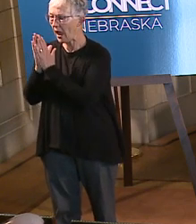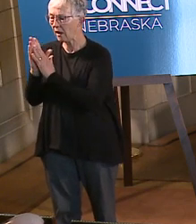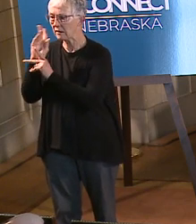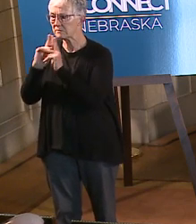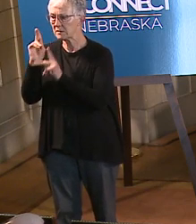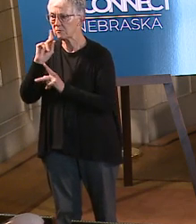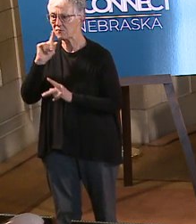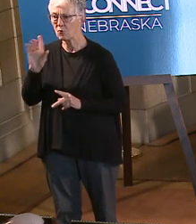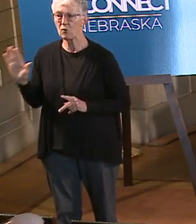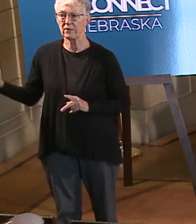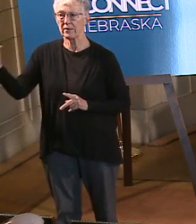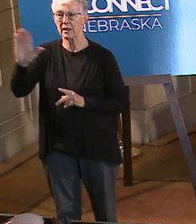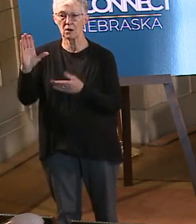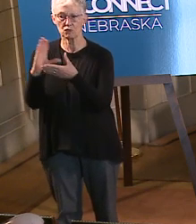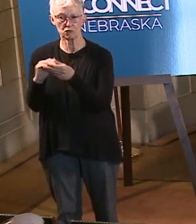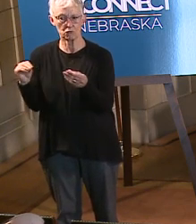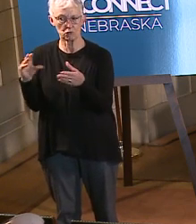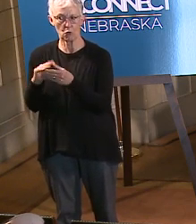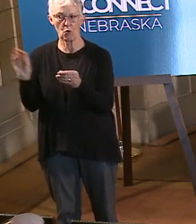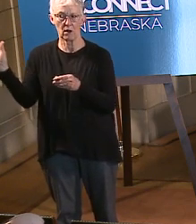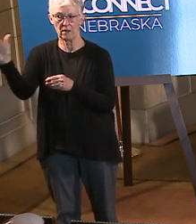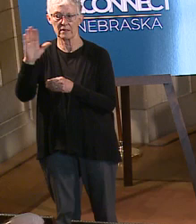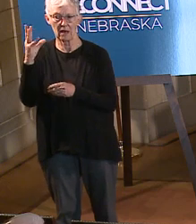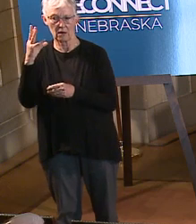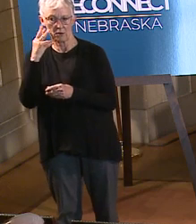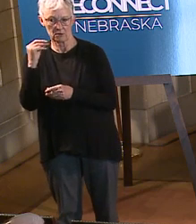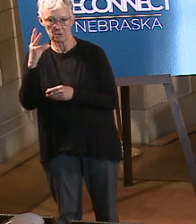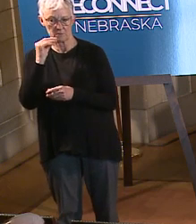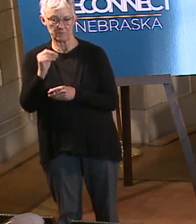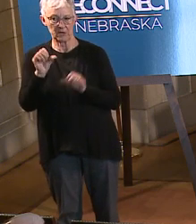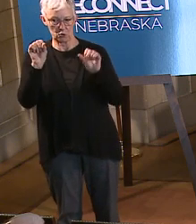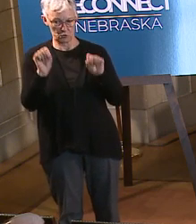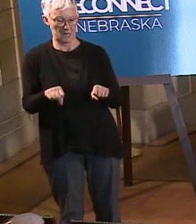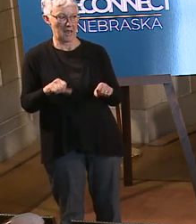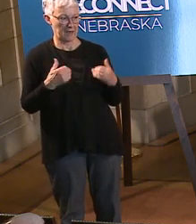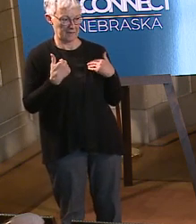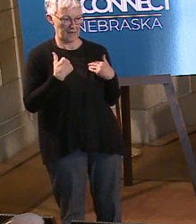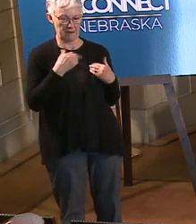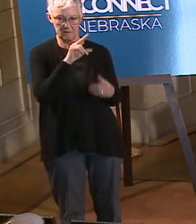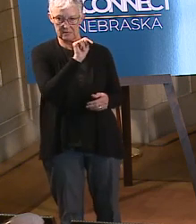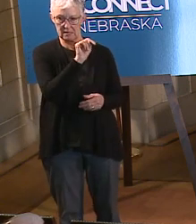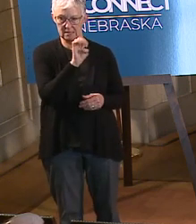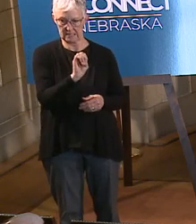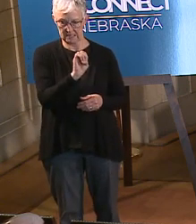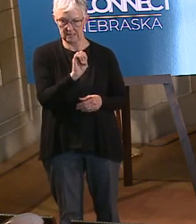HAVE LOST TO COVID. WE CONTINUE TO COLLECT THOSE